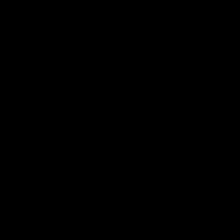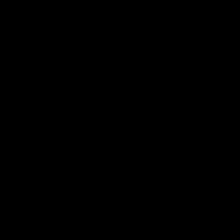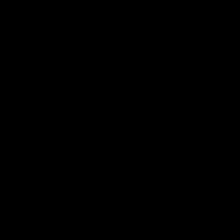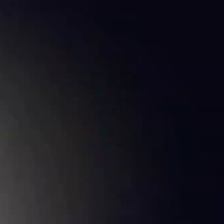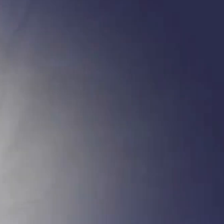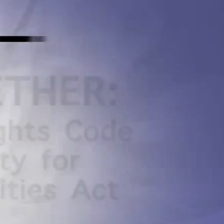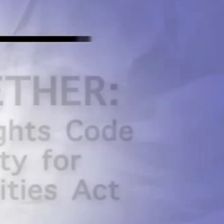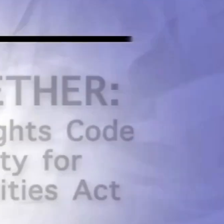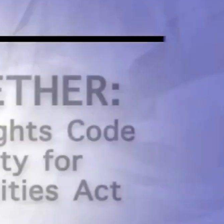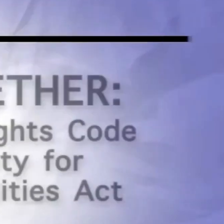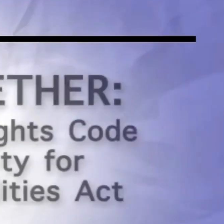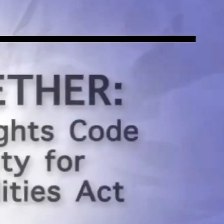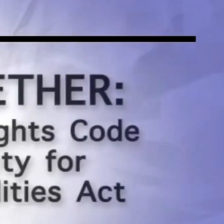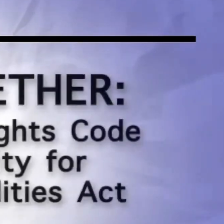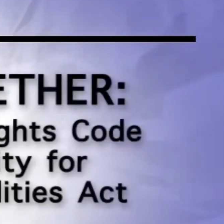[continues 11 seconds]